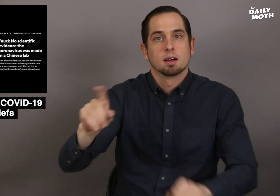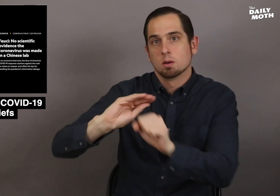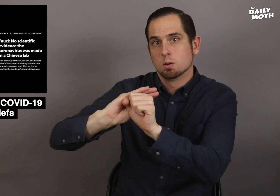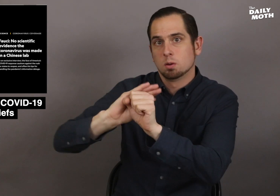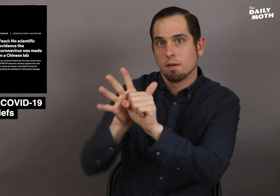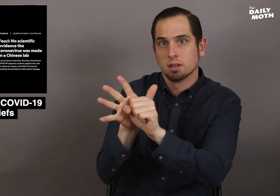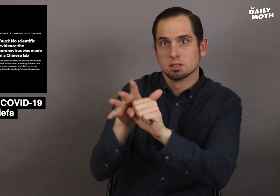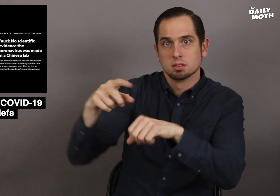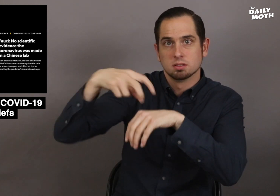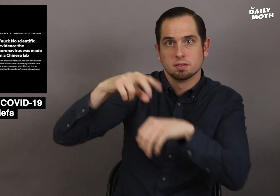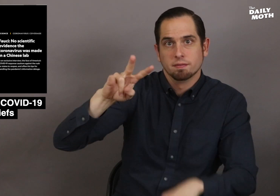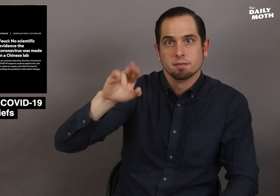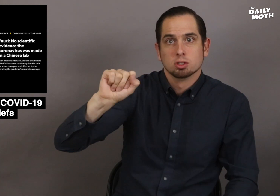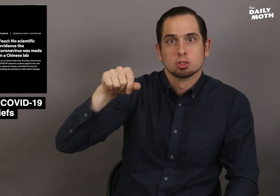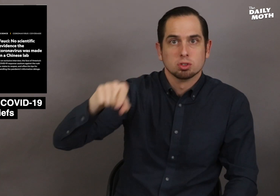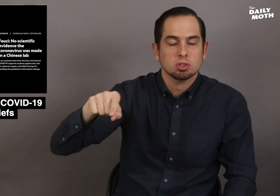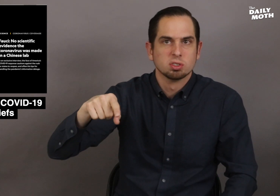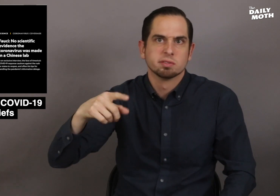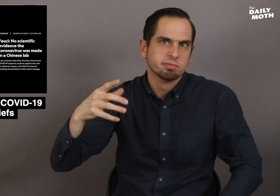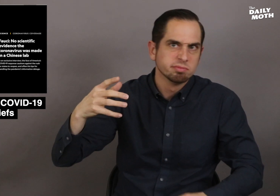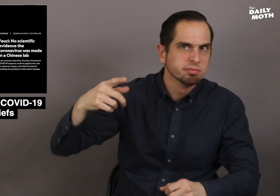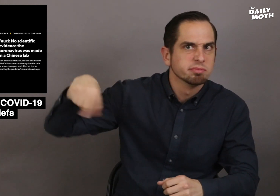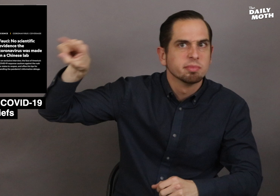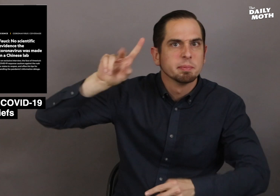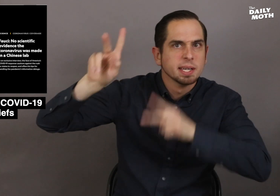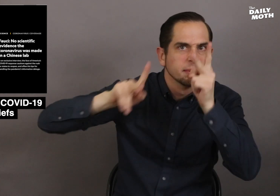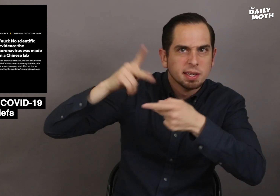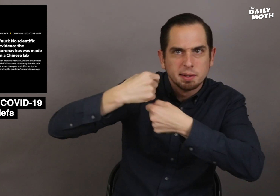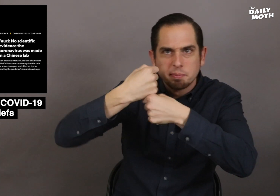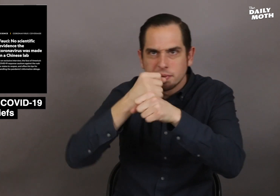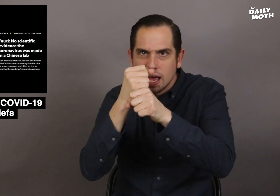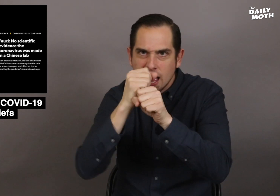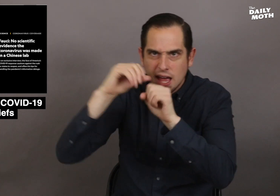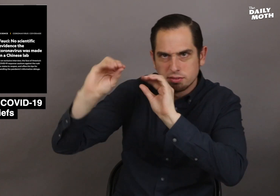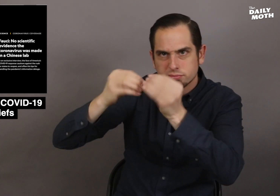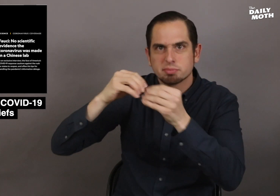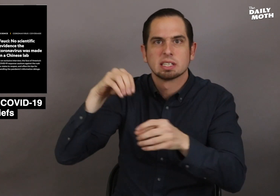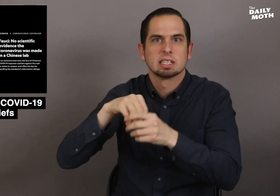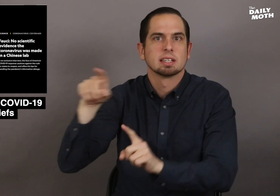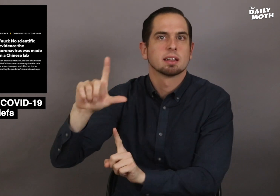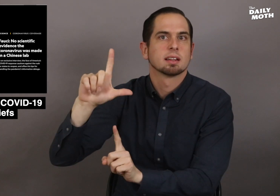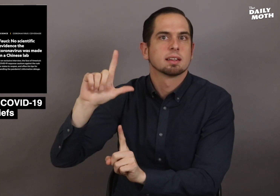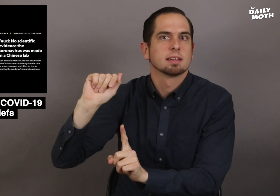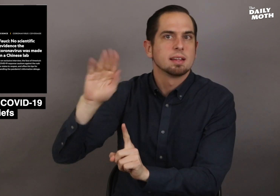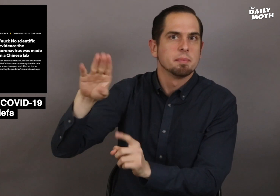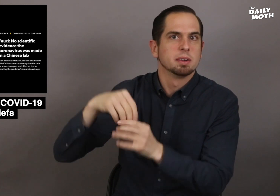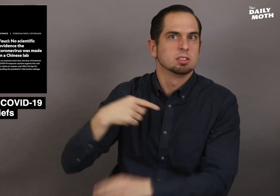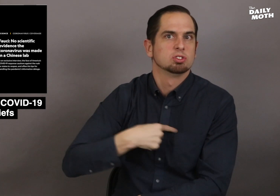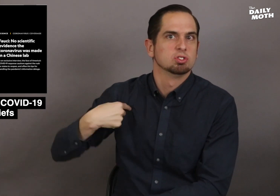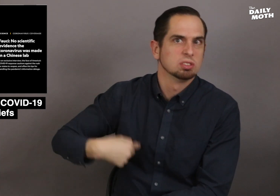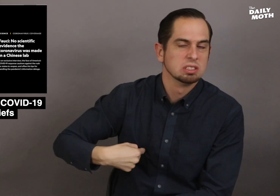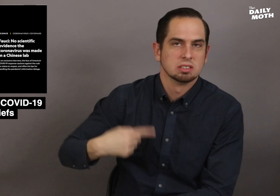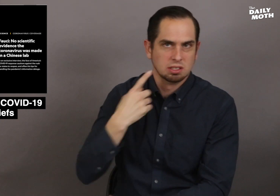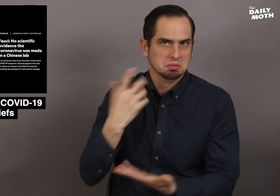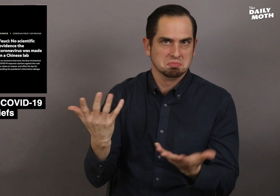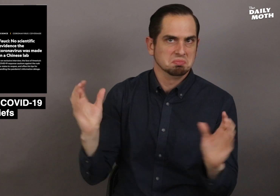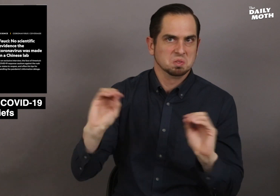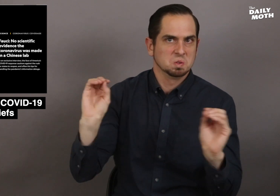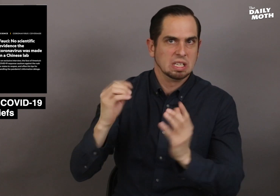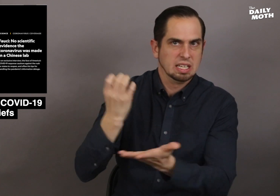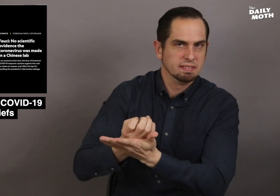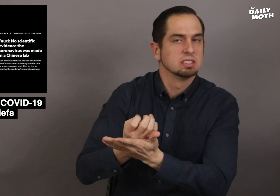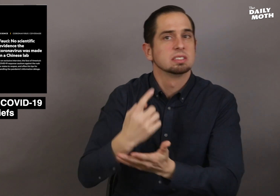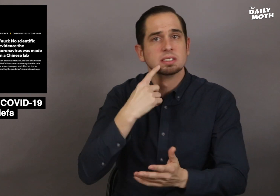that the coronavirus was made in a Chinese lab.